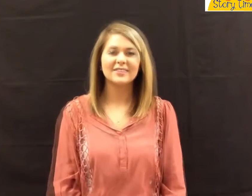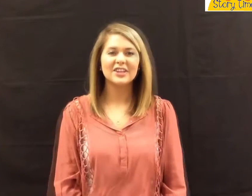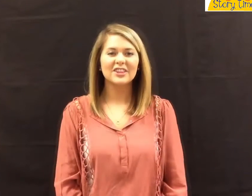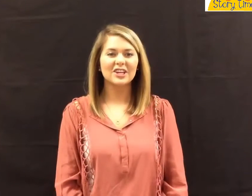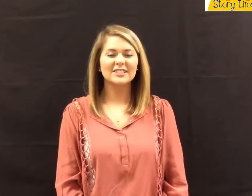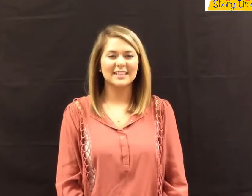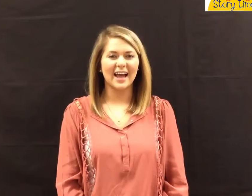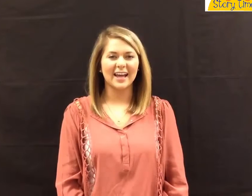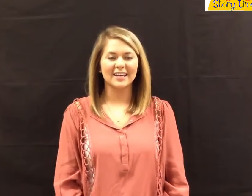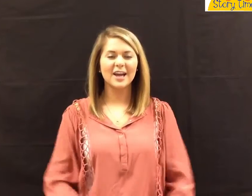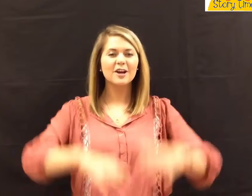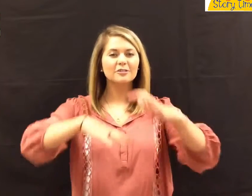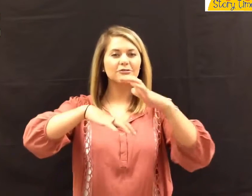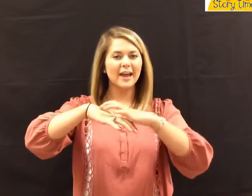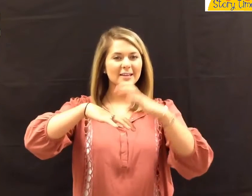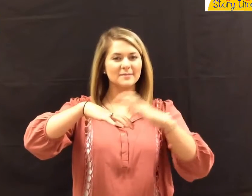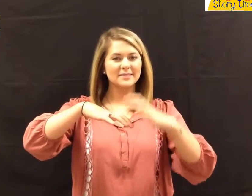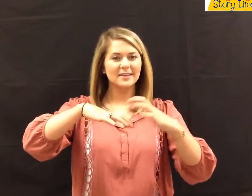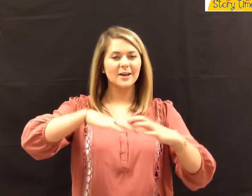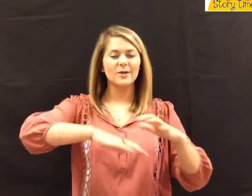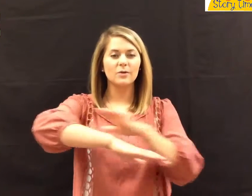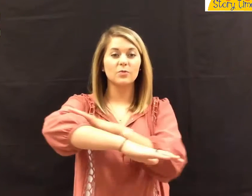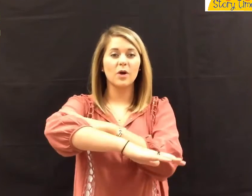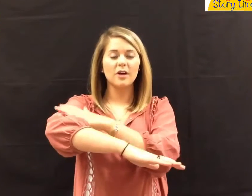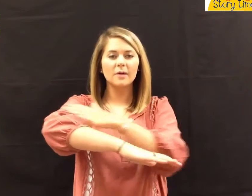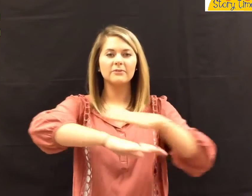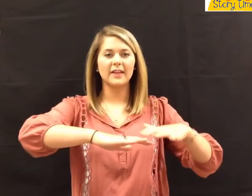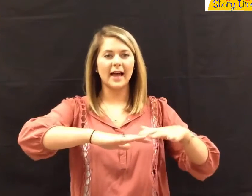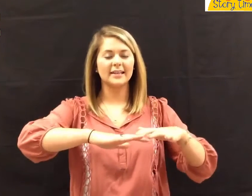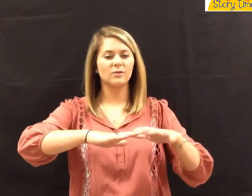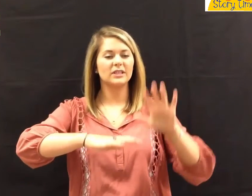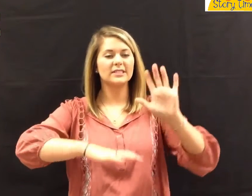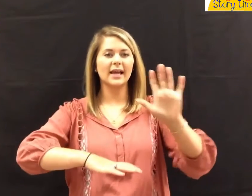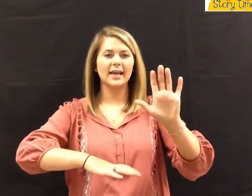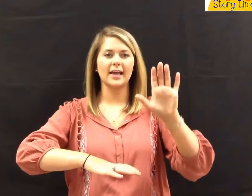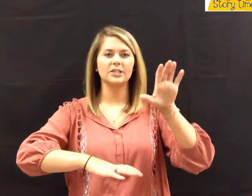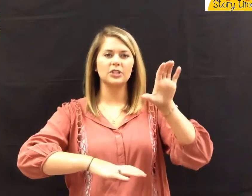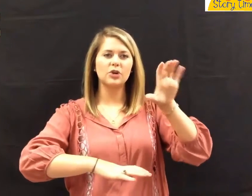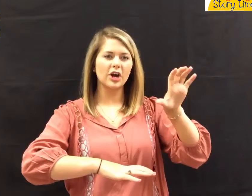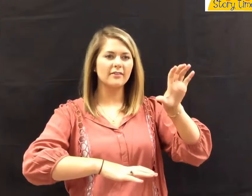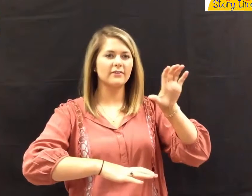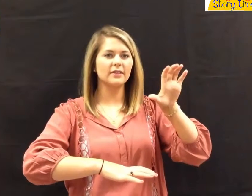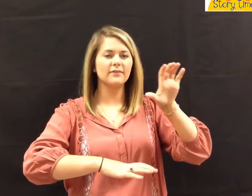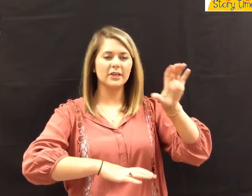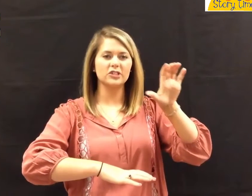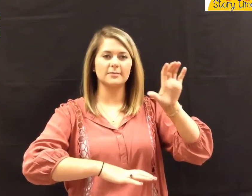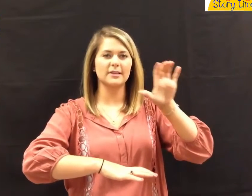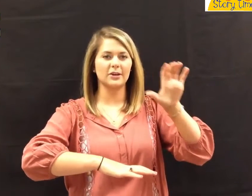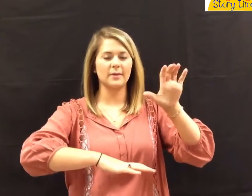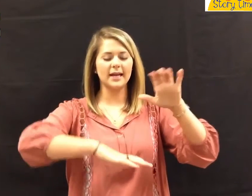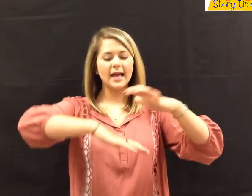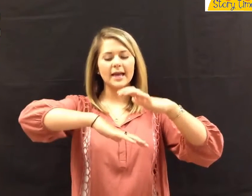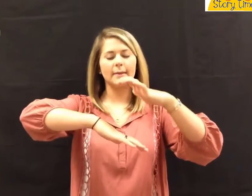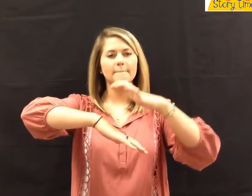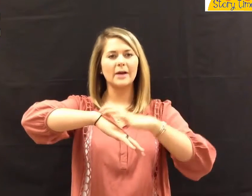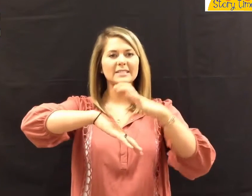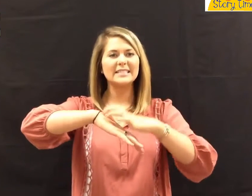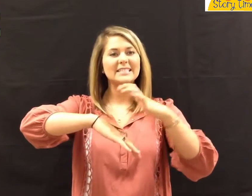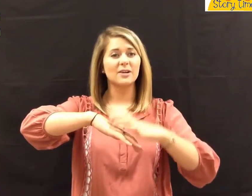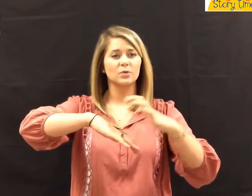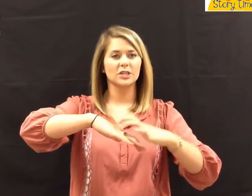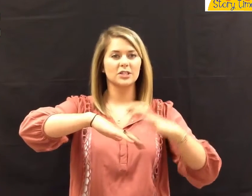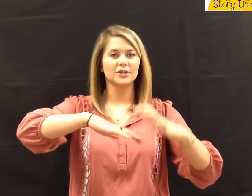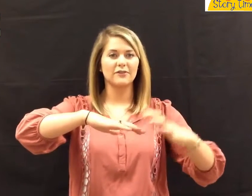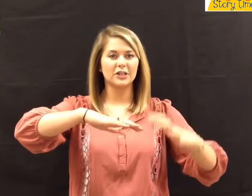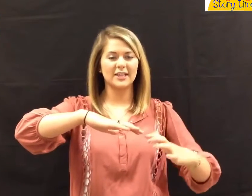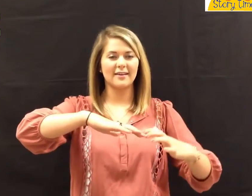For the third sign, "grapes," hold one arm flat. With the second hand, curl the fingertips a little, then bounce it downwards on the first hand.